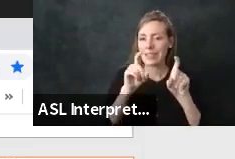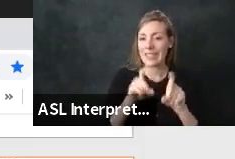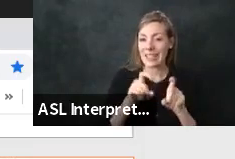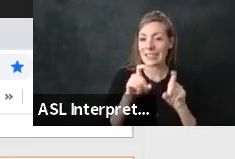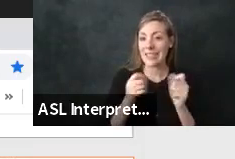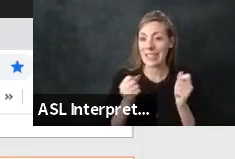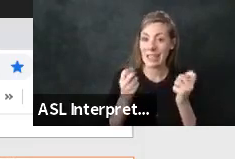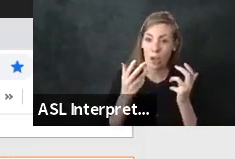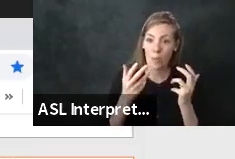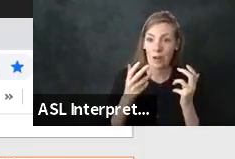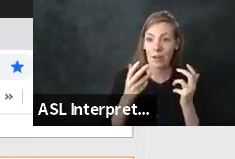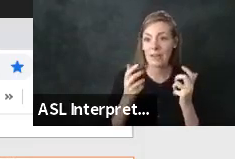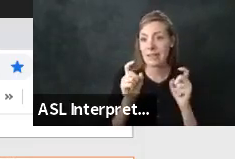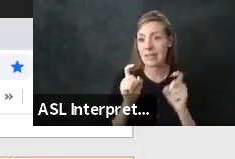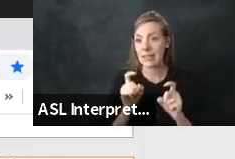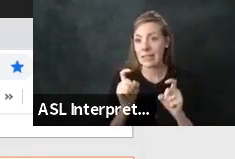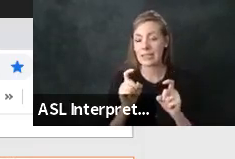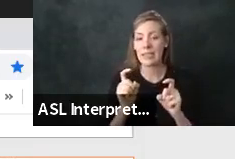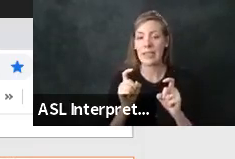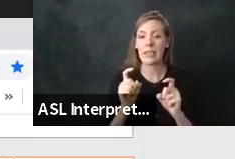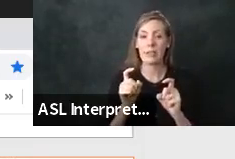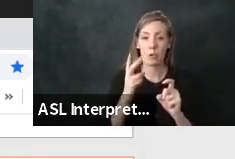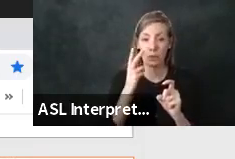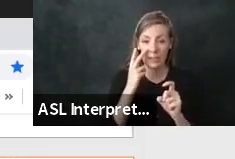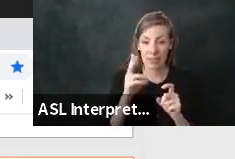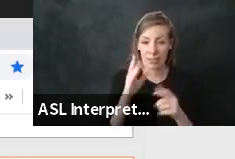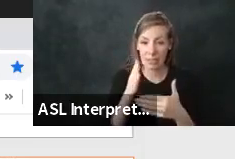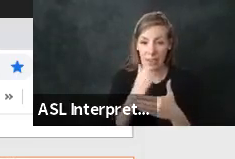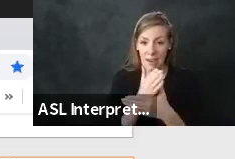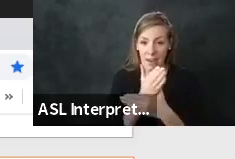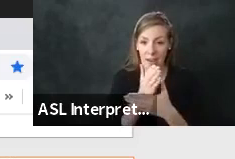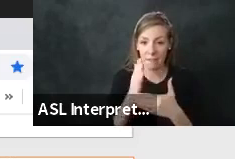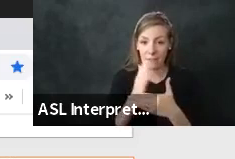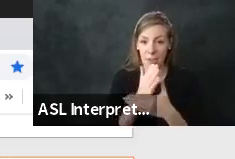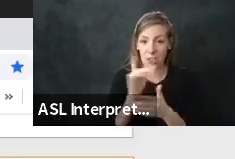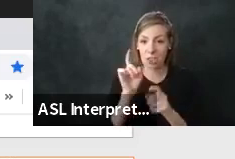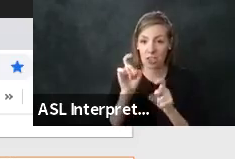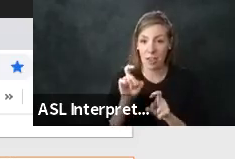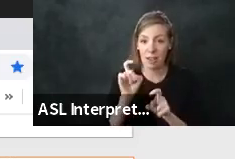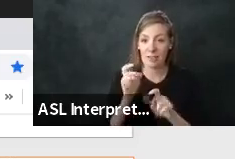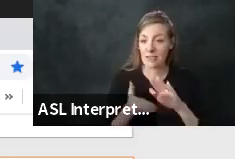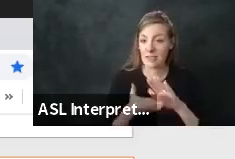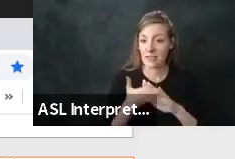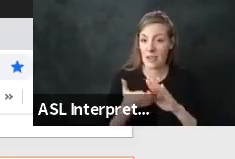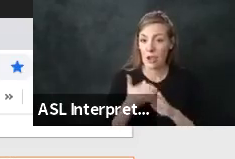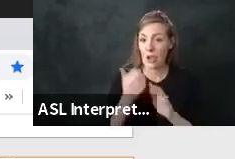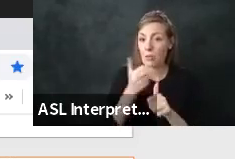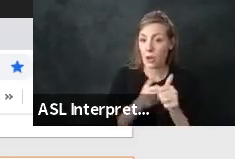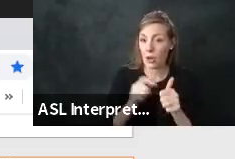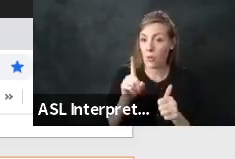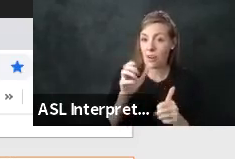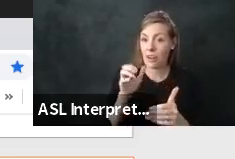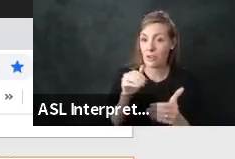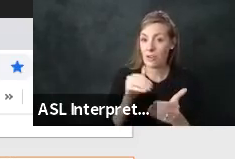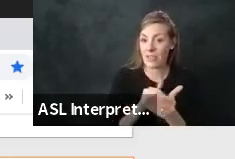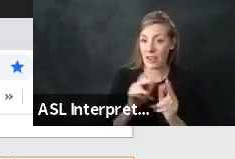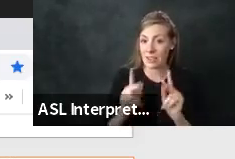So you can see here the average number of tests conducted per 100,000 population.